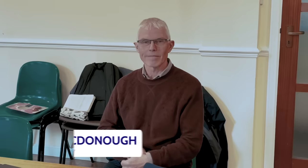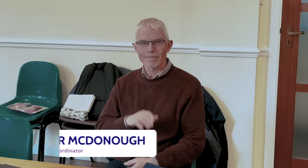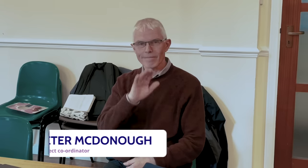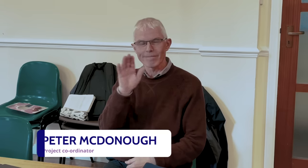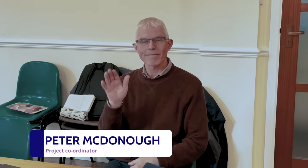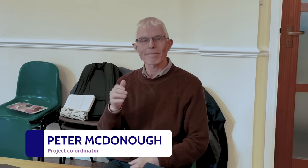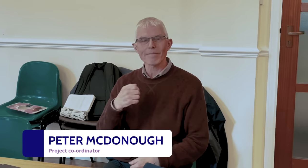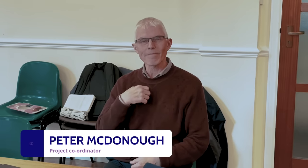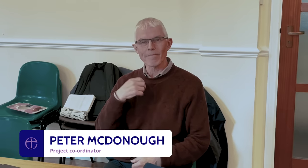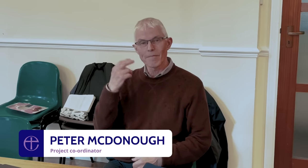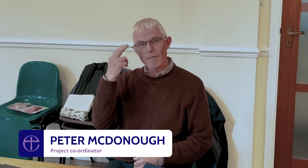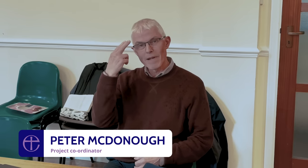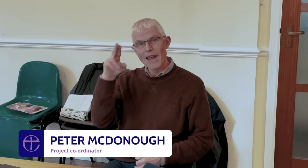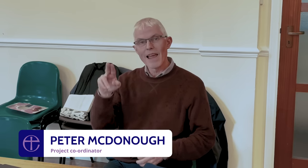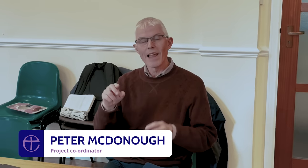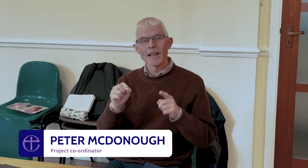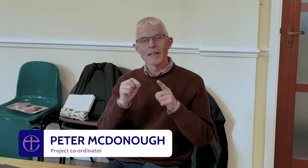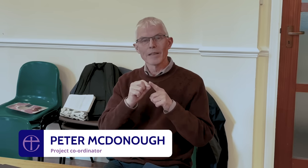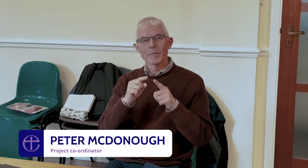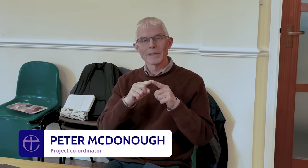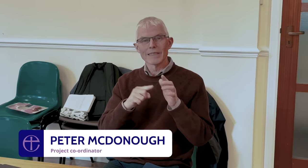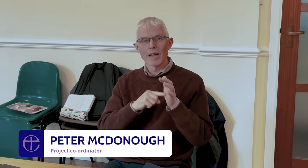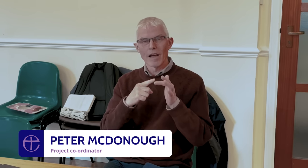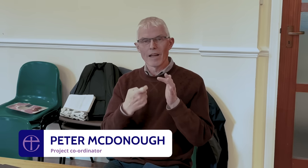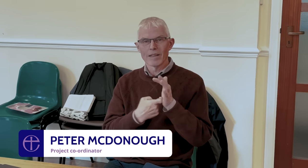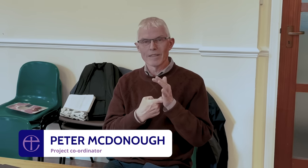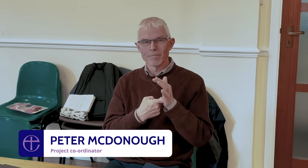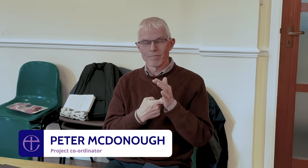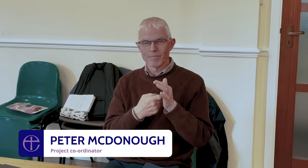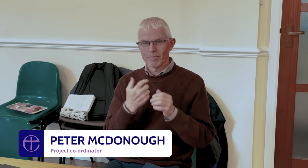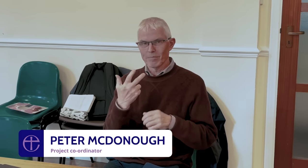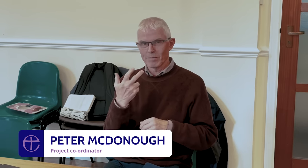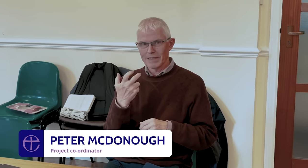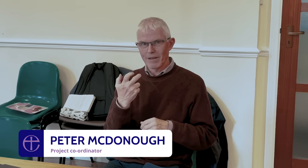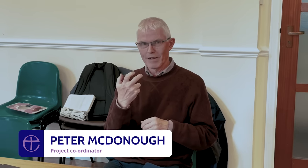Hi, my name is Peter. That's my sign name.